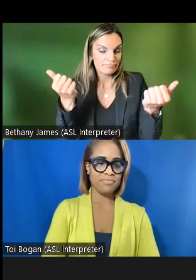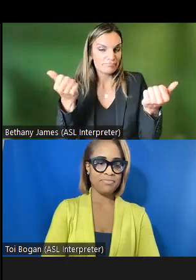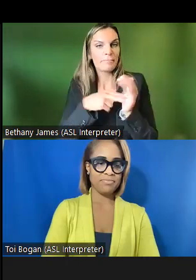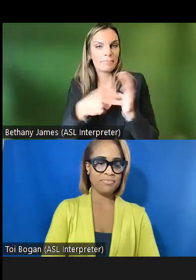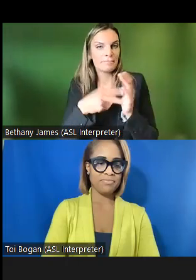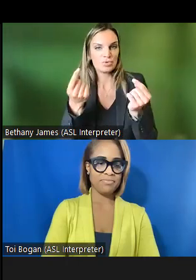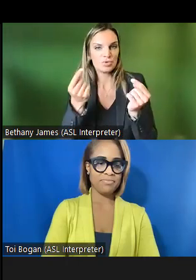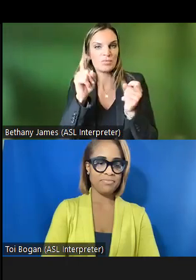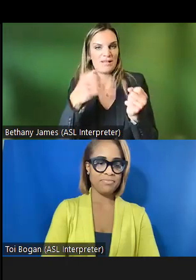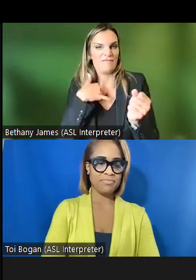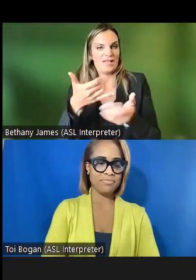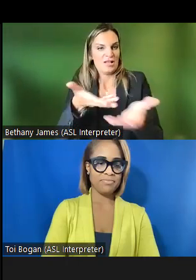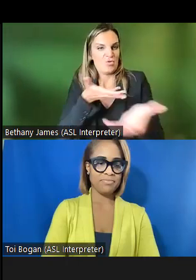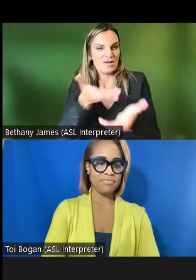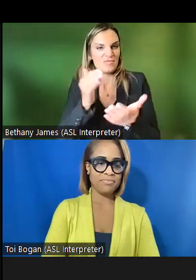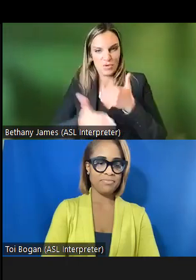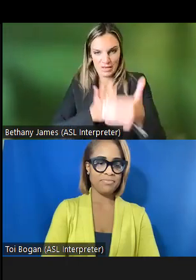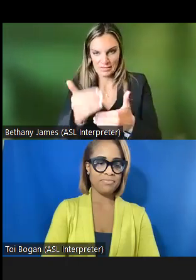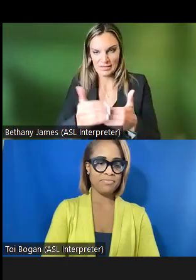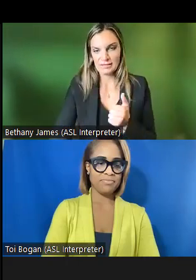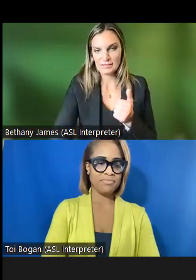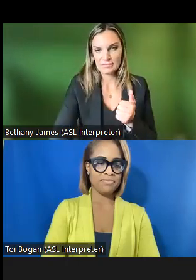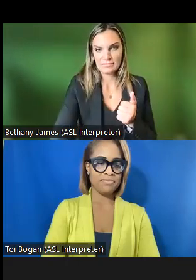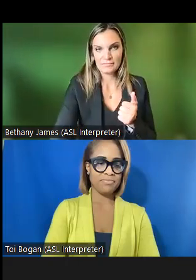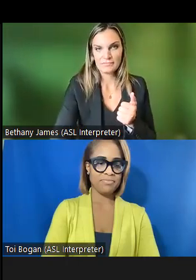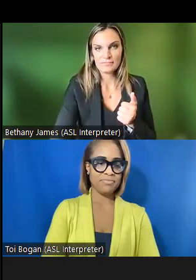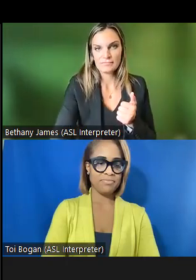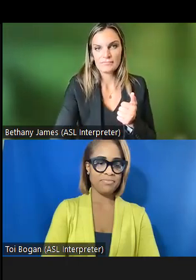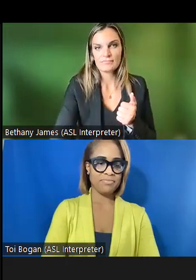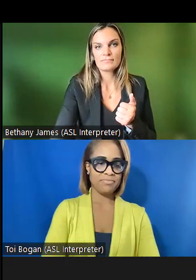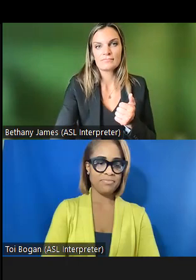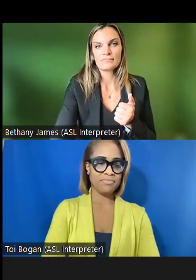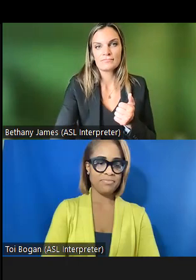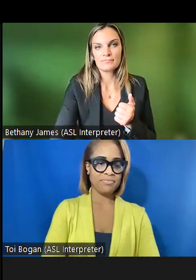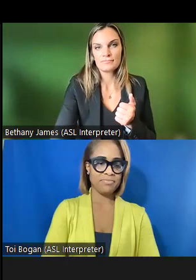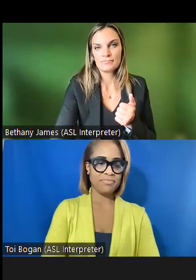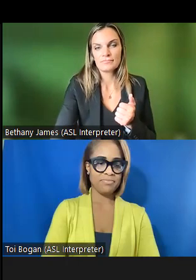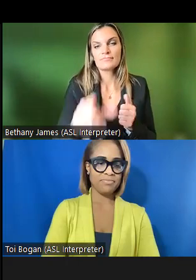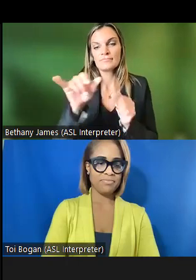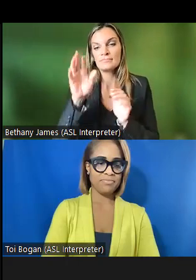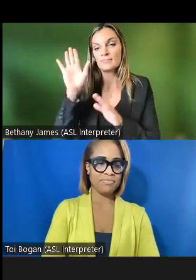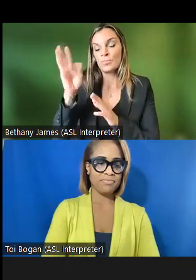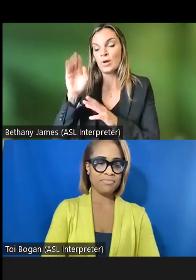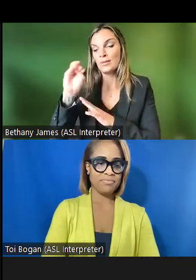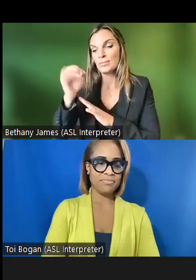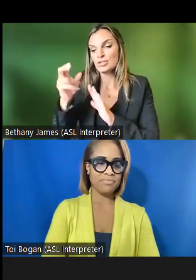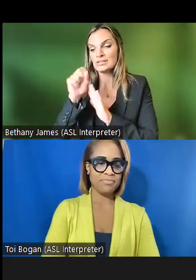interactive process, right? And I can't speak to the policies that the Michigan State Police or county sheriffs have